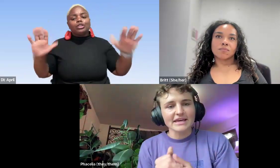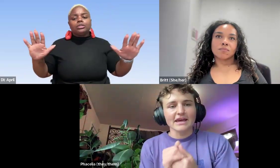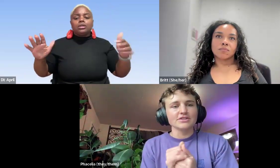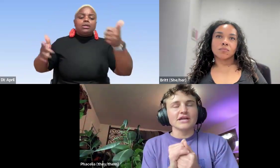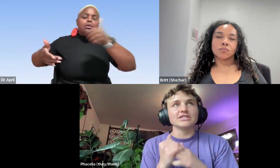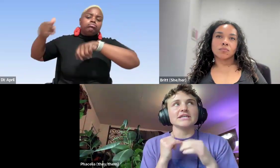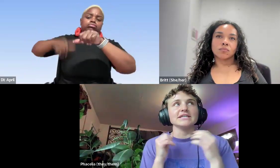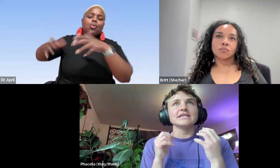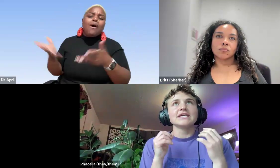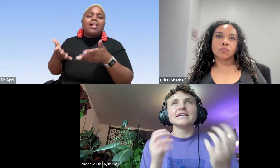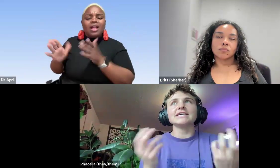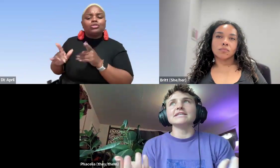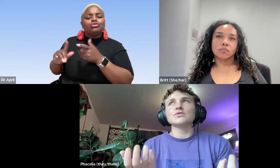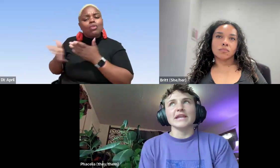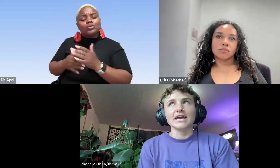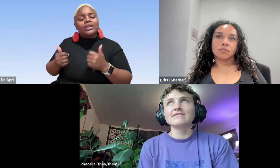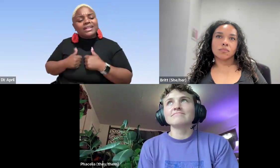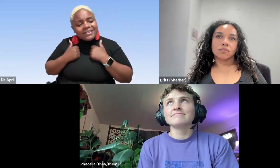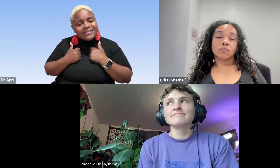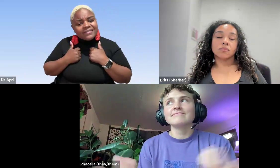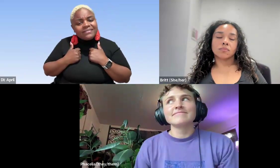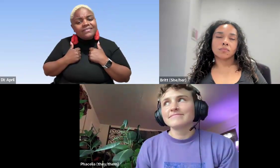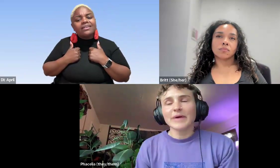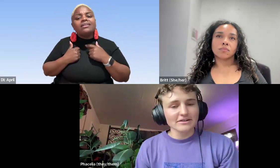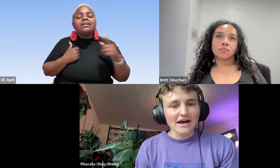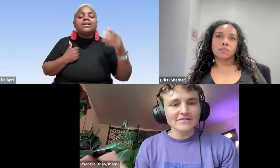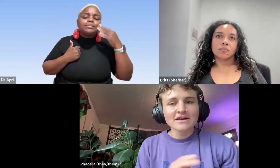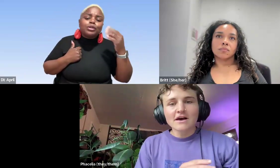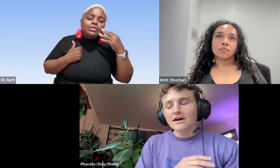I think care strategy is the key to winning better lives.